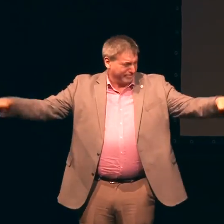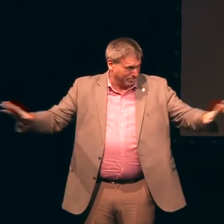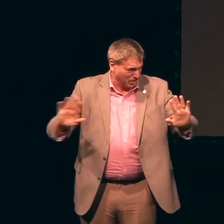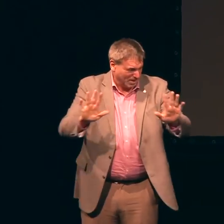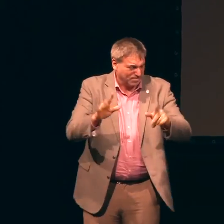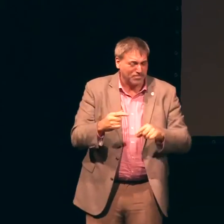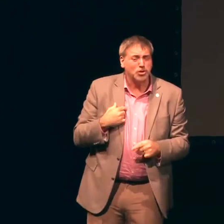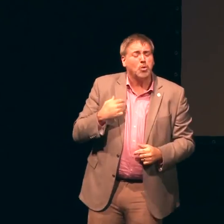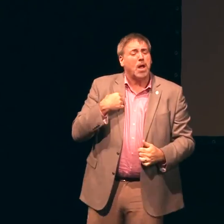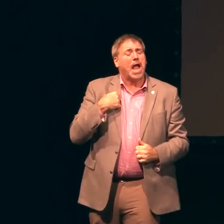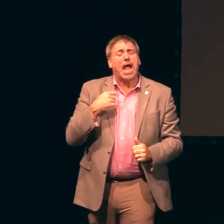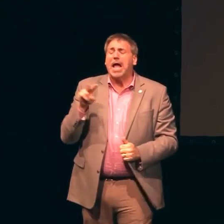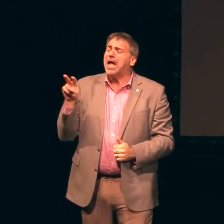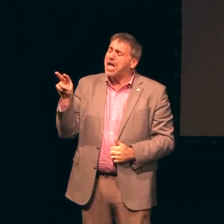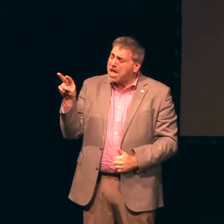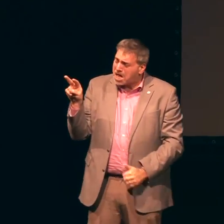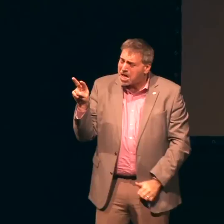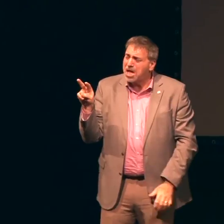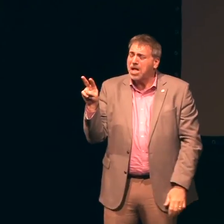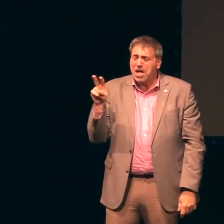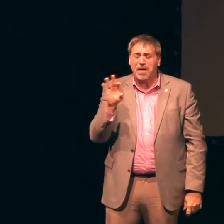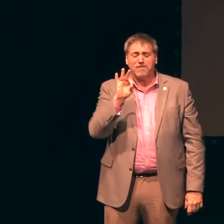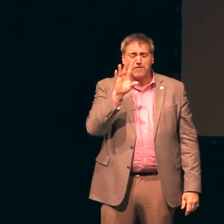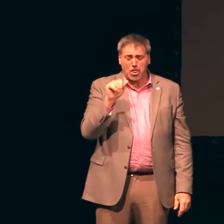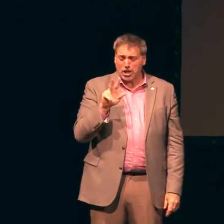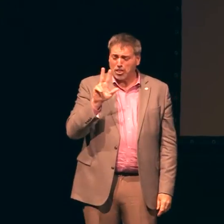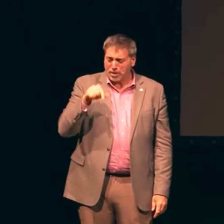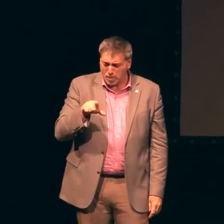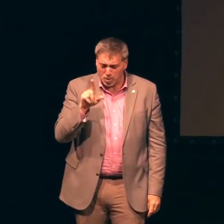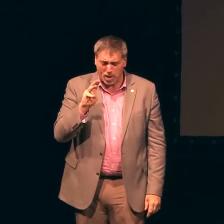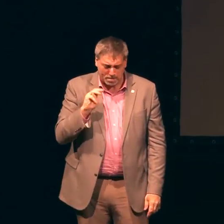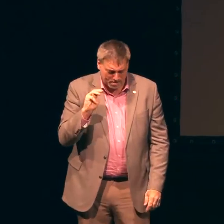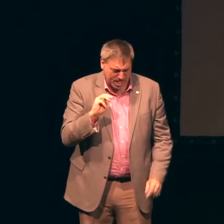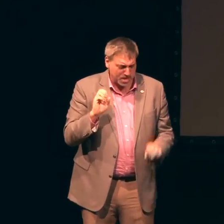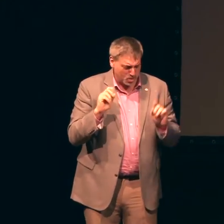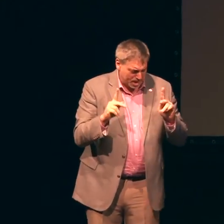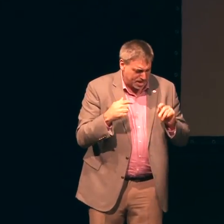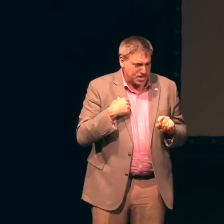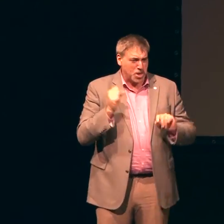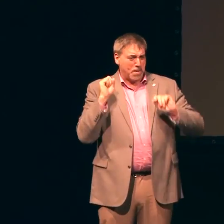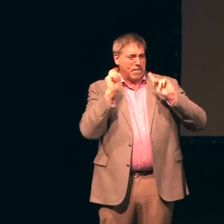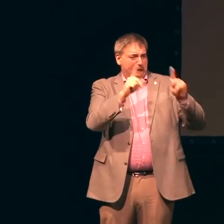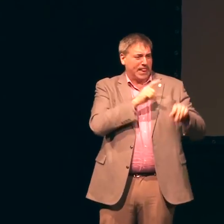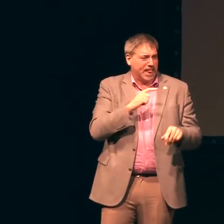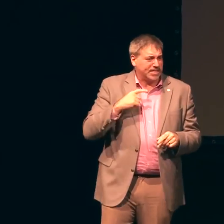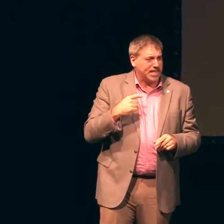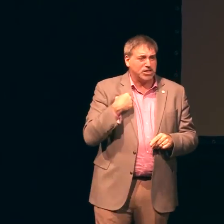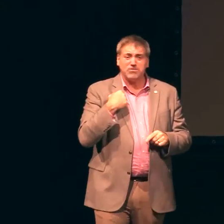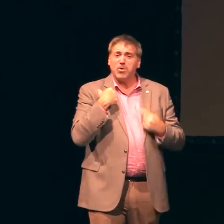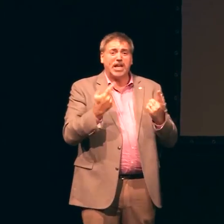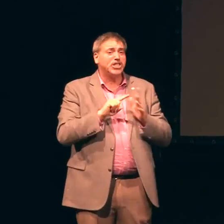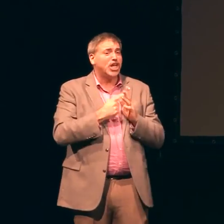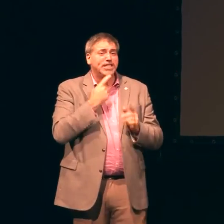and it's a domino effect from there. So in Florida we had the 3.1 million, went to the